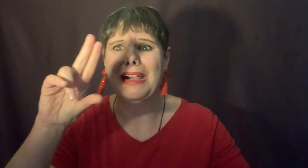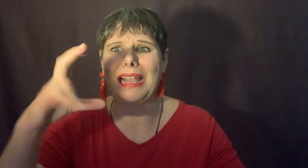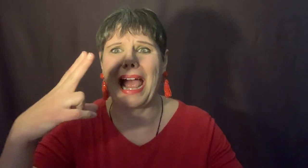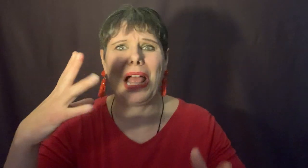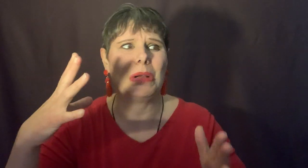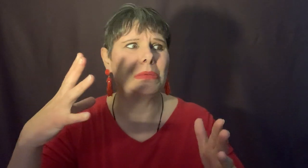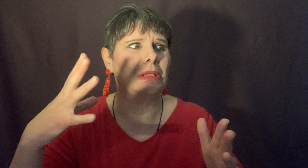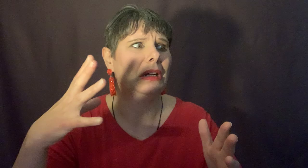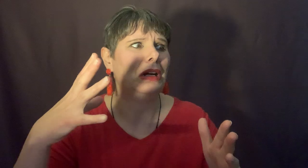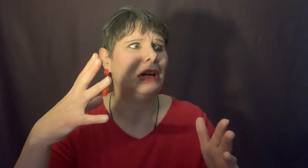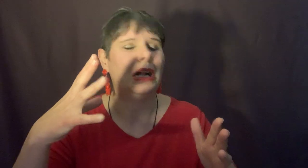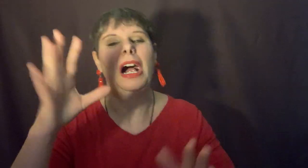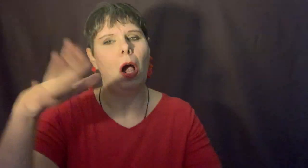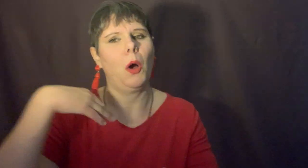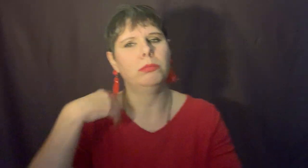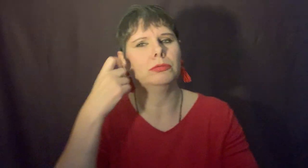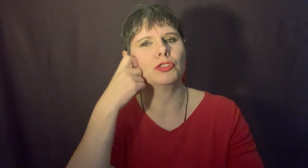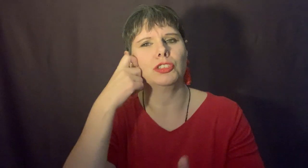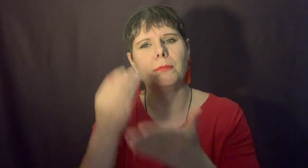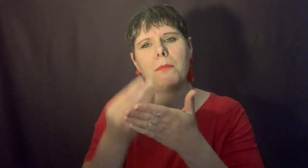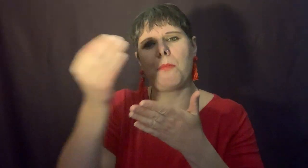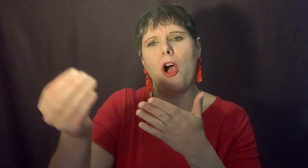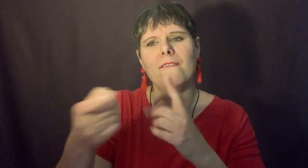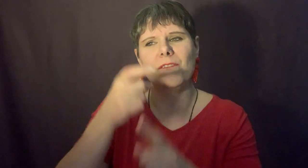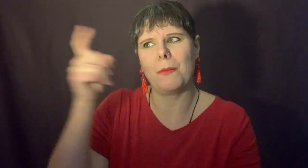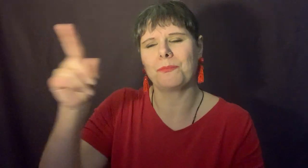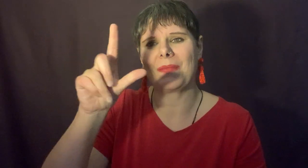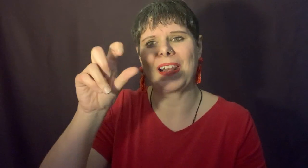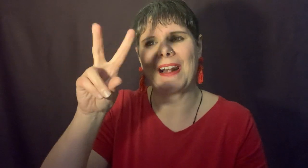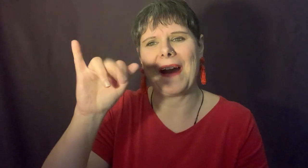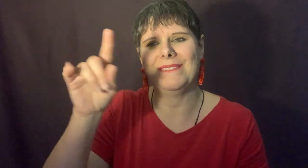My couch, the one that I just recently purchased from Levitz,